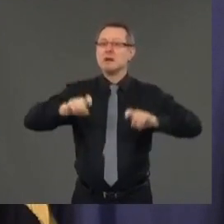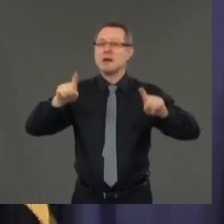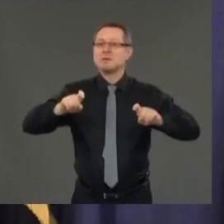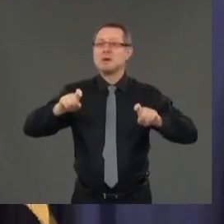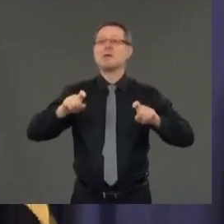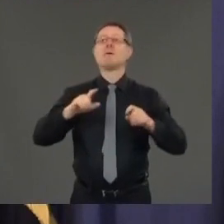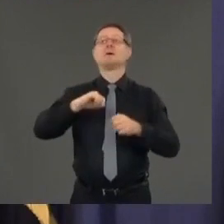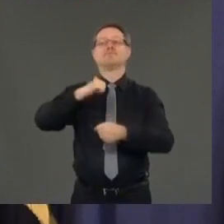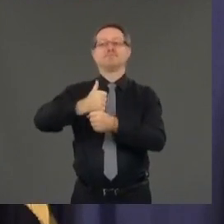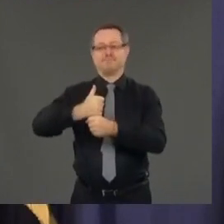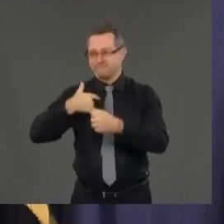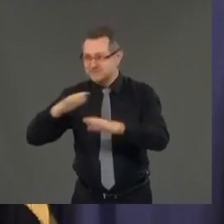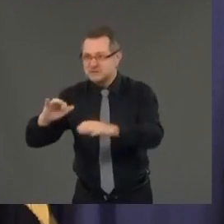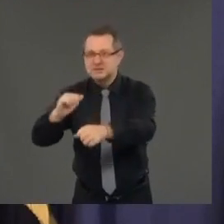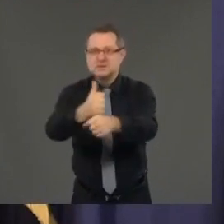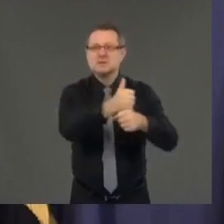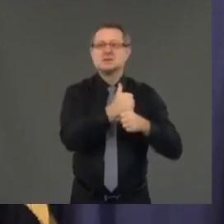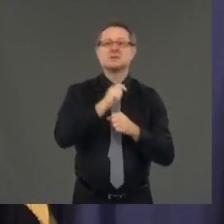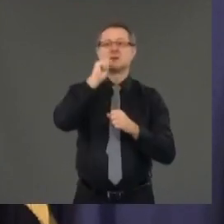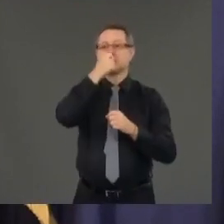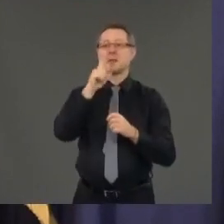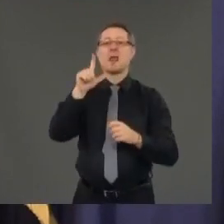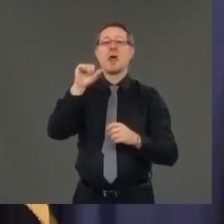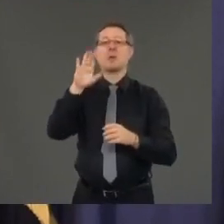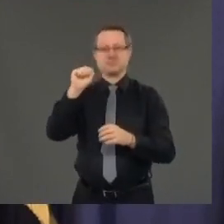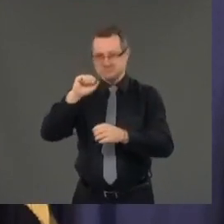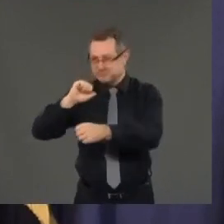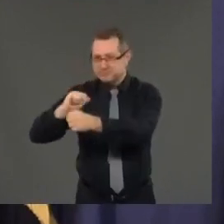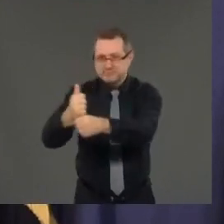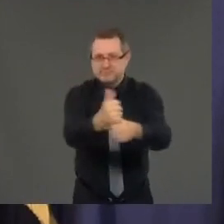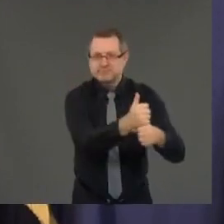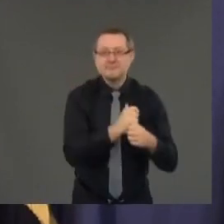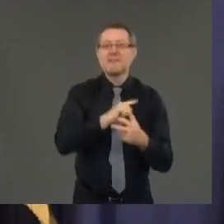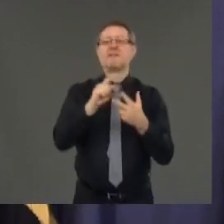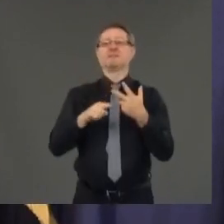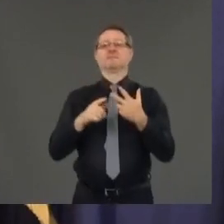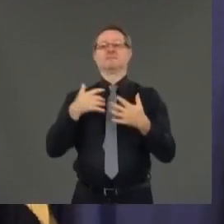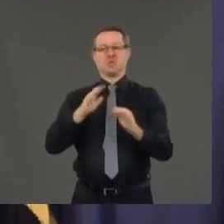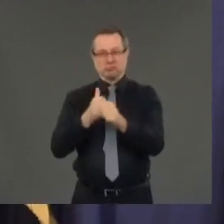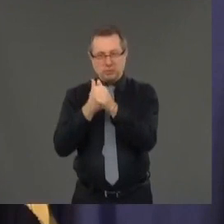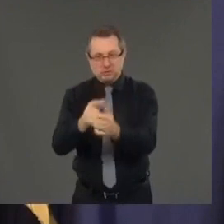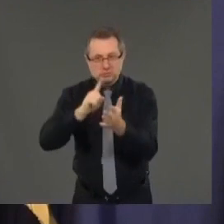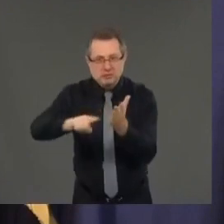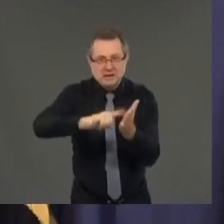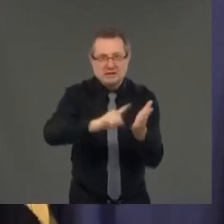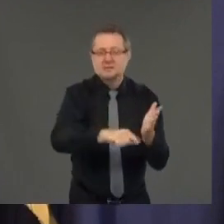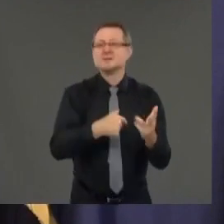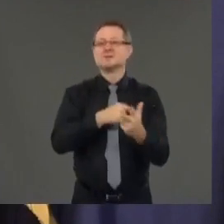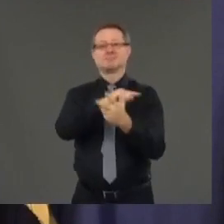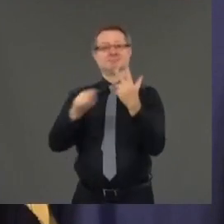ALL OF THOSE LOGISTIC THINGS,